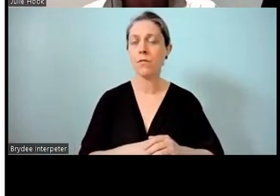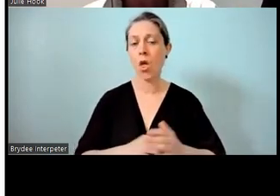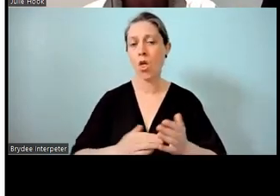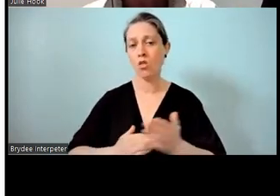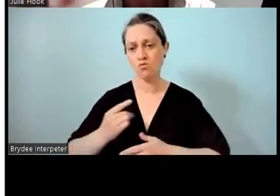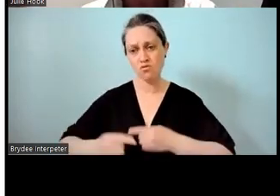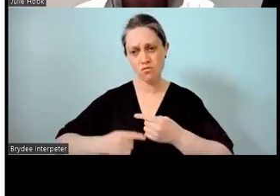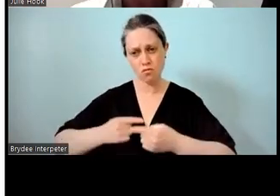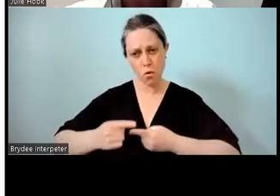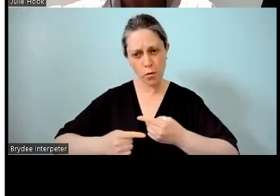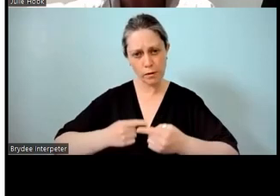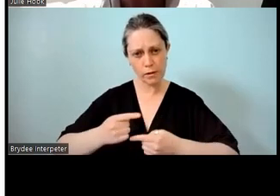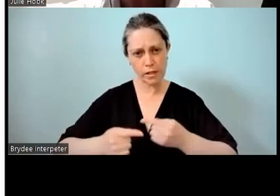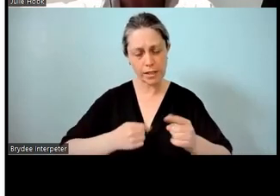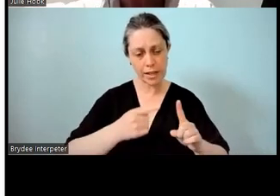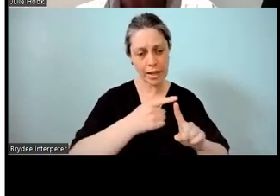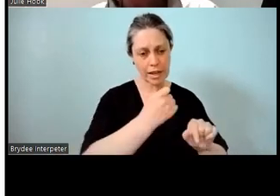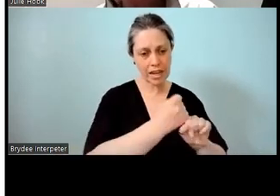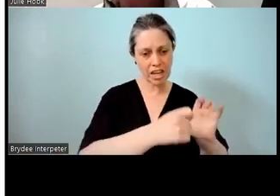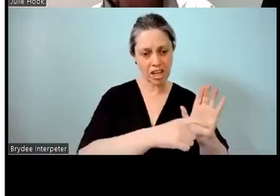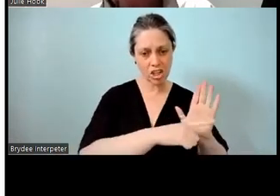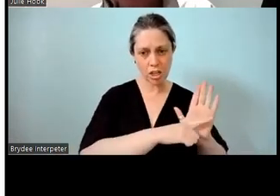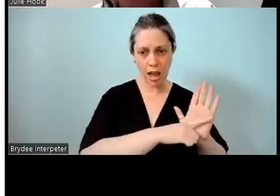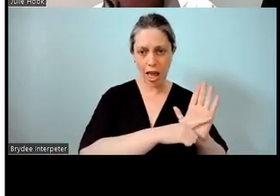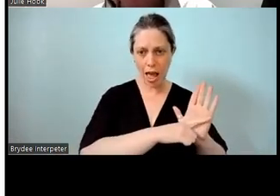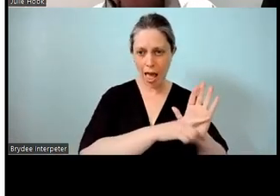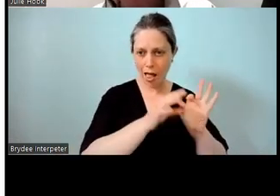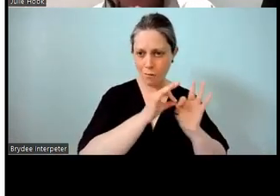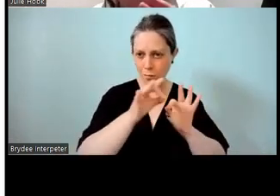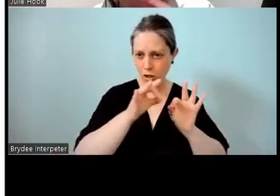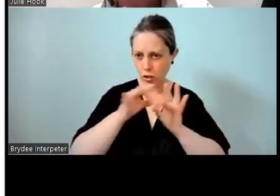is to run the EGL ruler over a lot of our work,